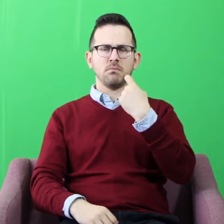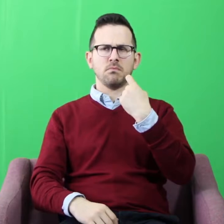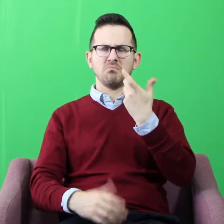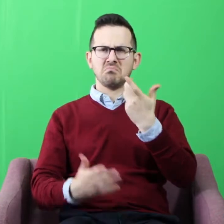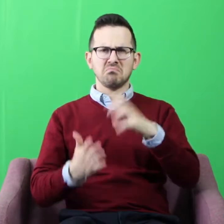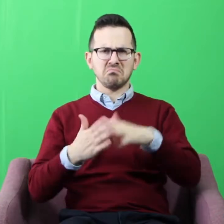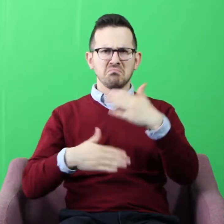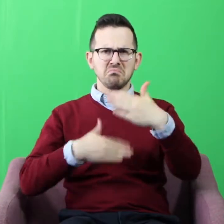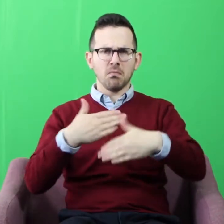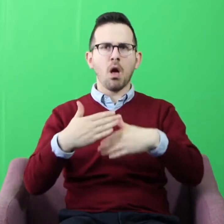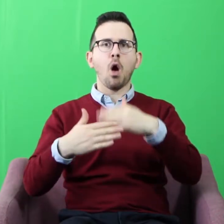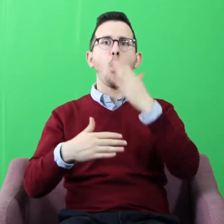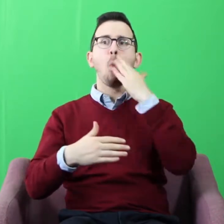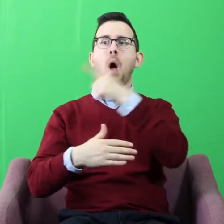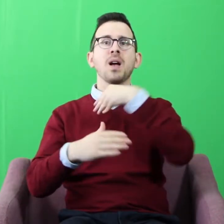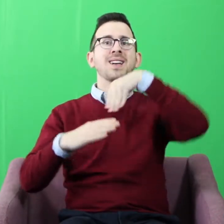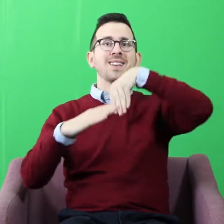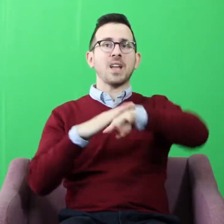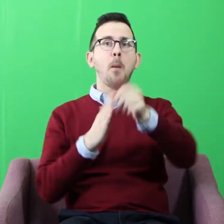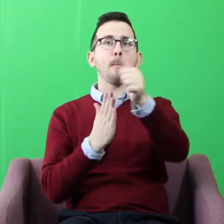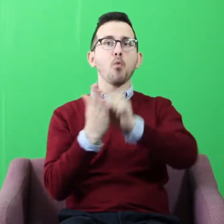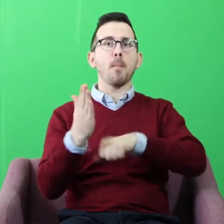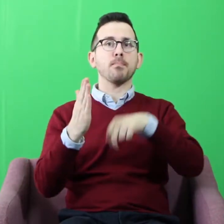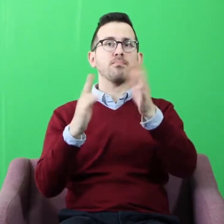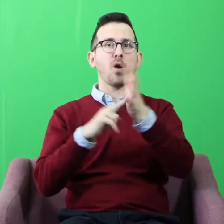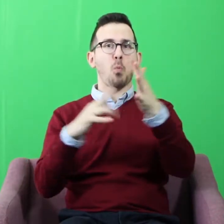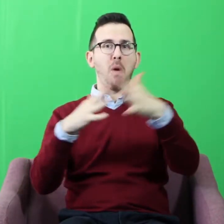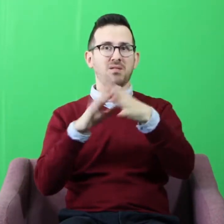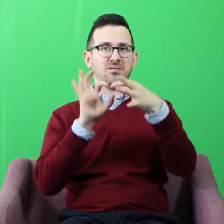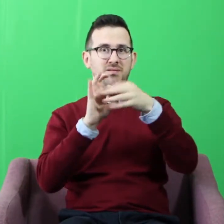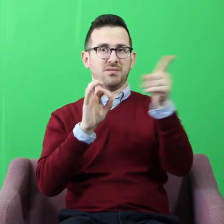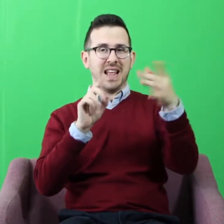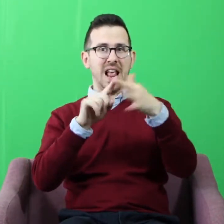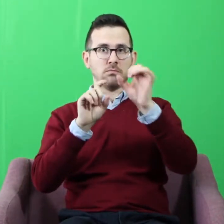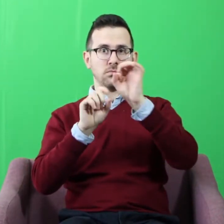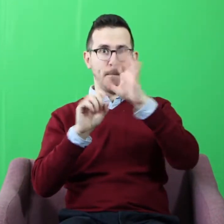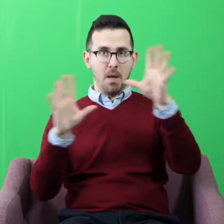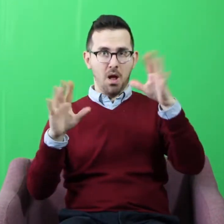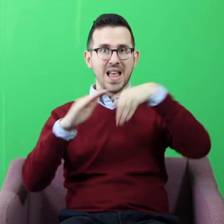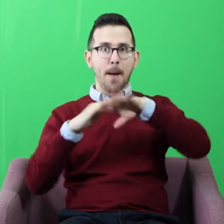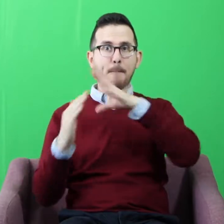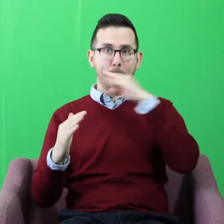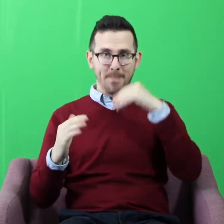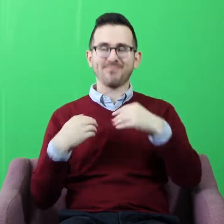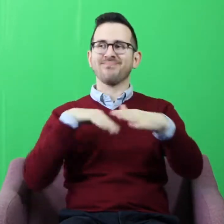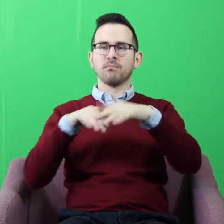When we had attended the ‘E-Spark’ programme ran by Natwest in Birmingham